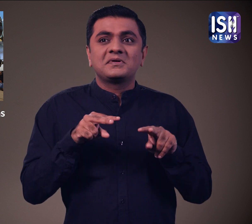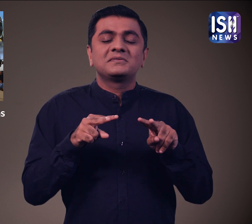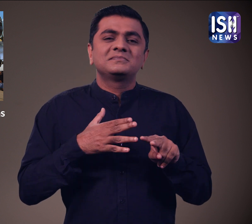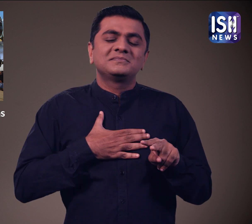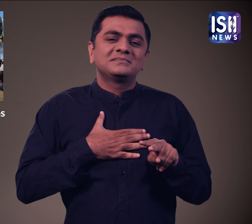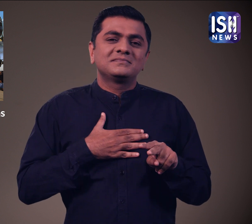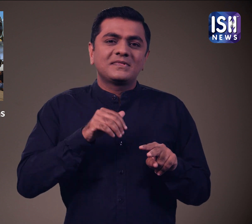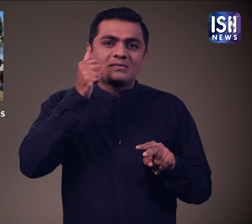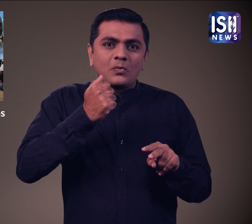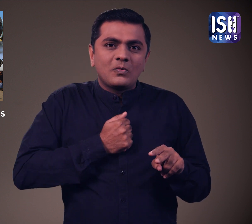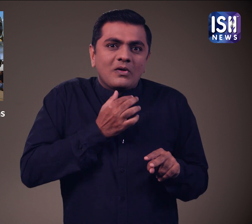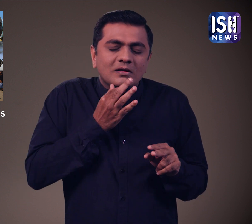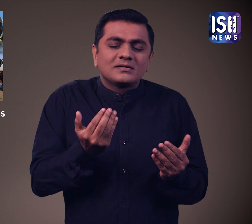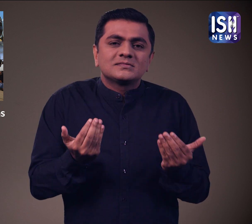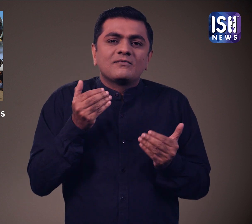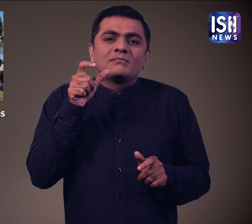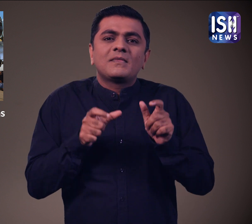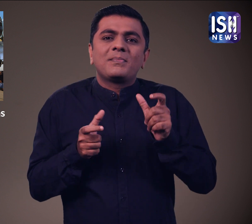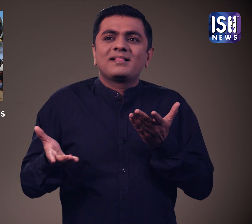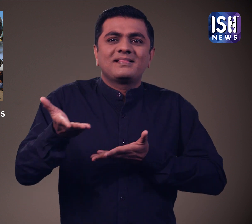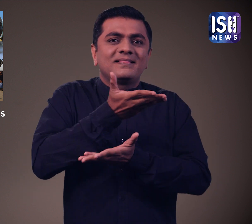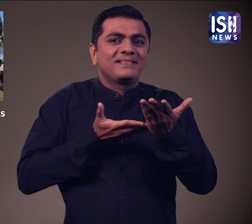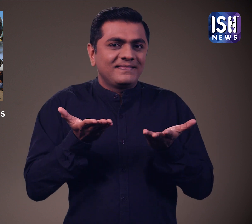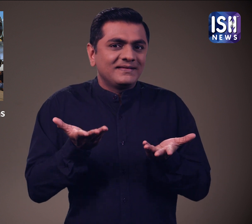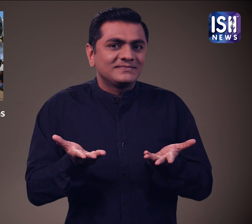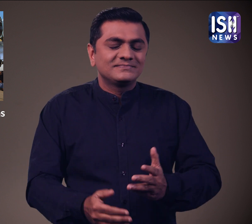It's wonderful that Indians are safely rescued.